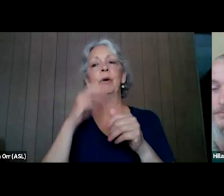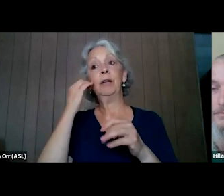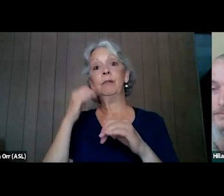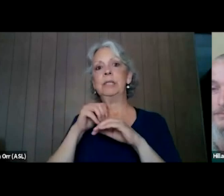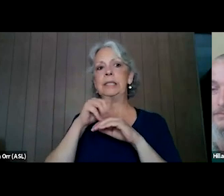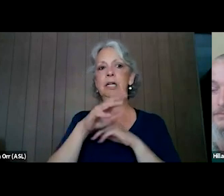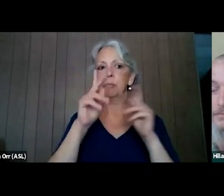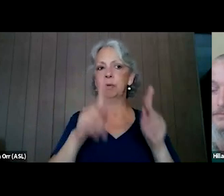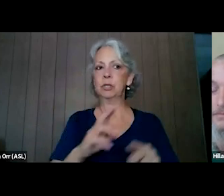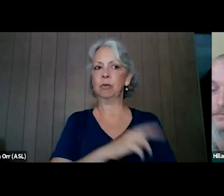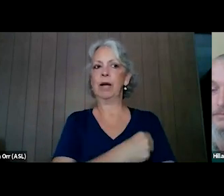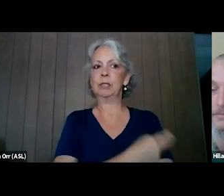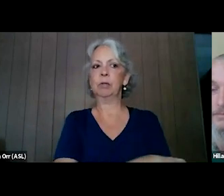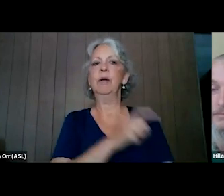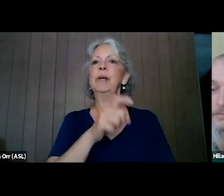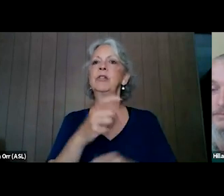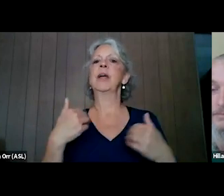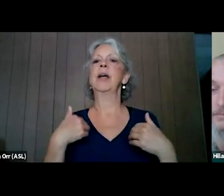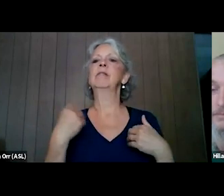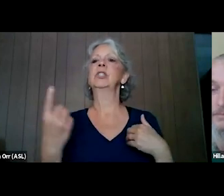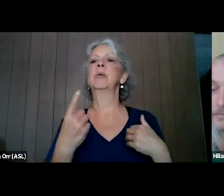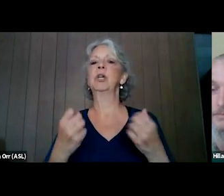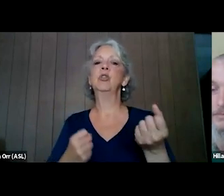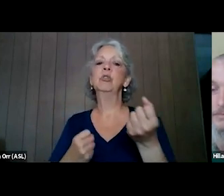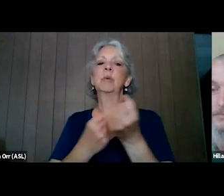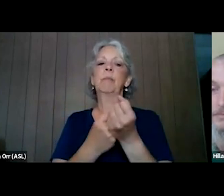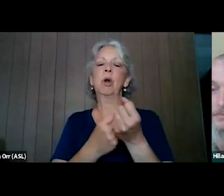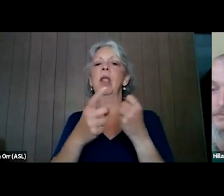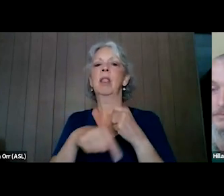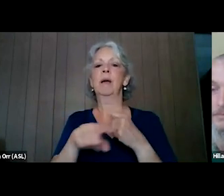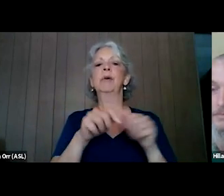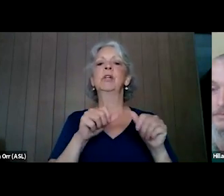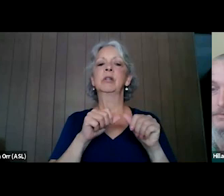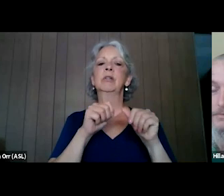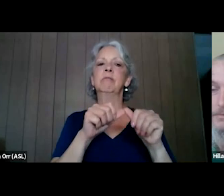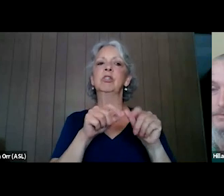but also making sure that there's some embedded supports to support the person in seeking a healthcare